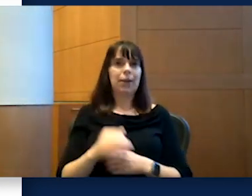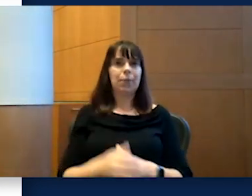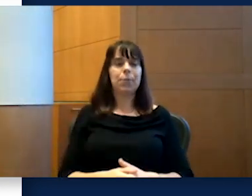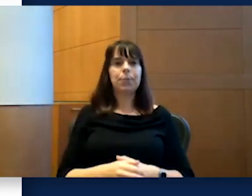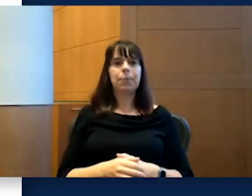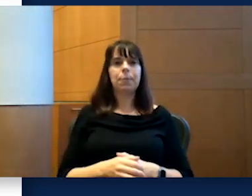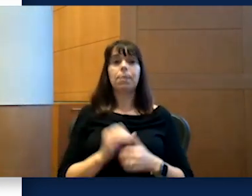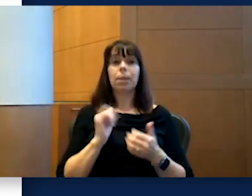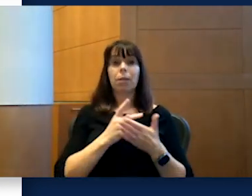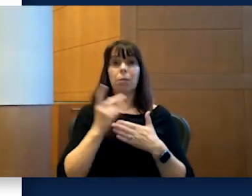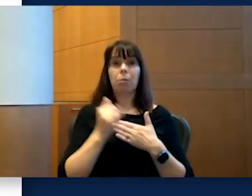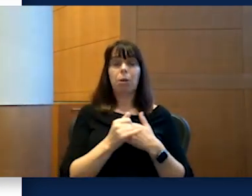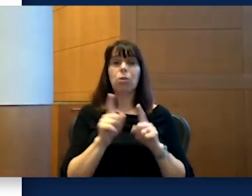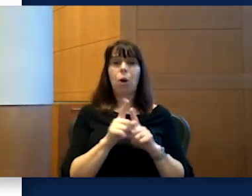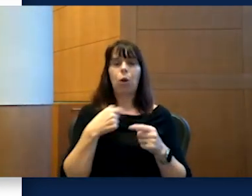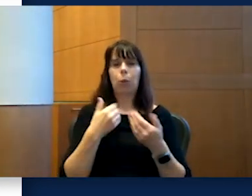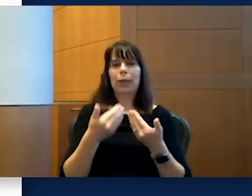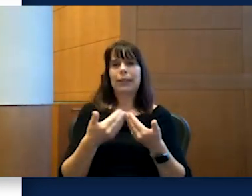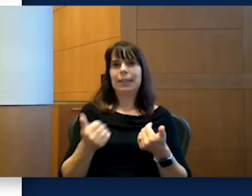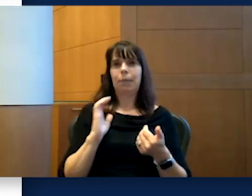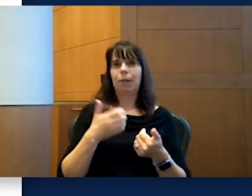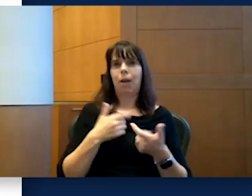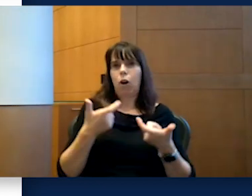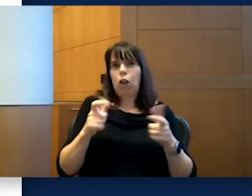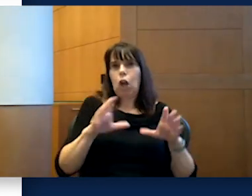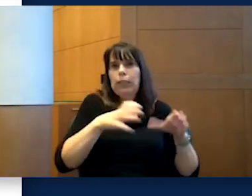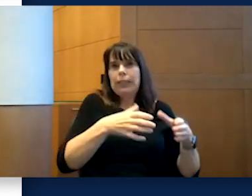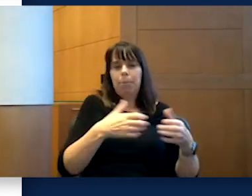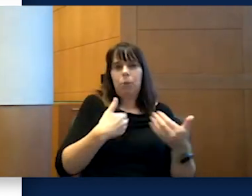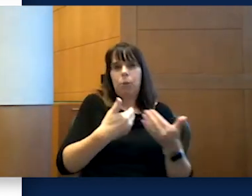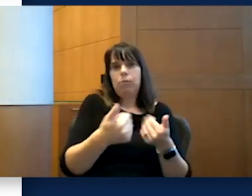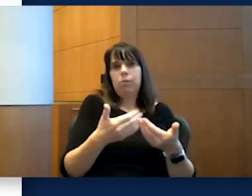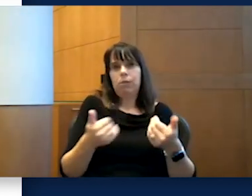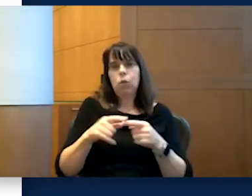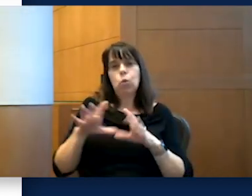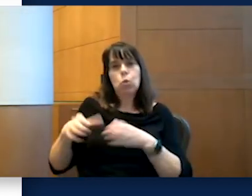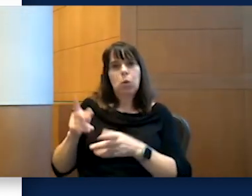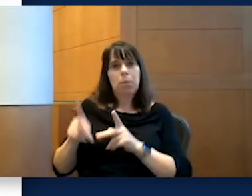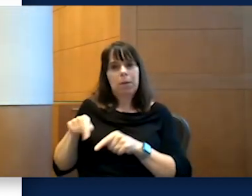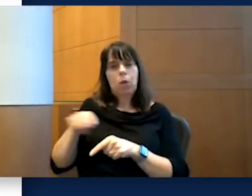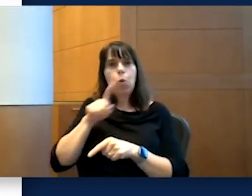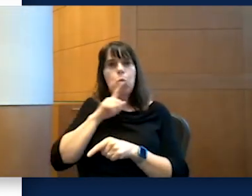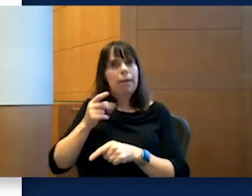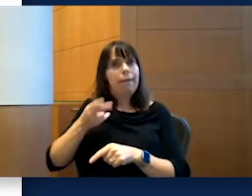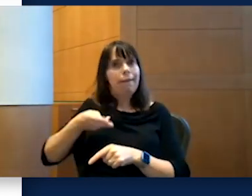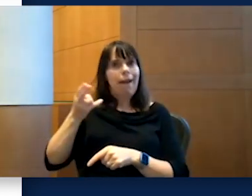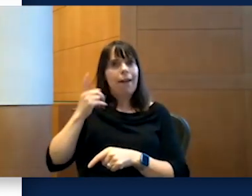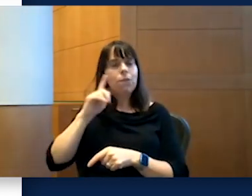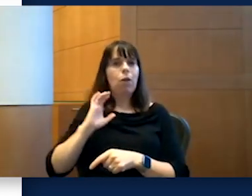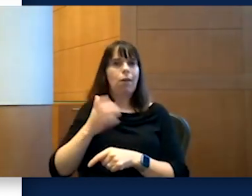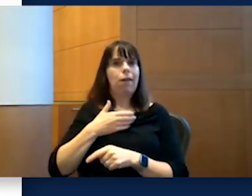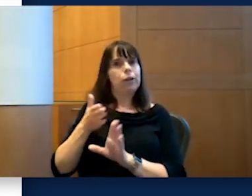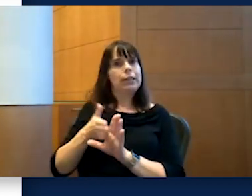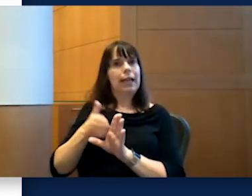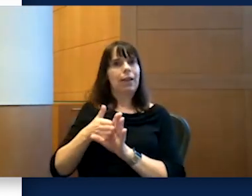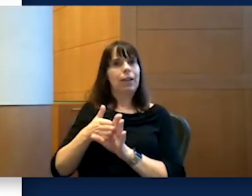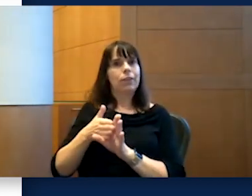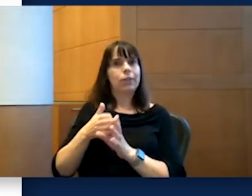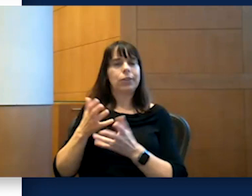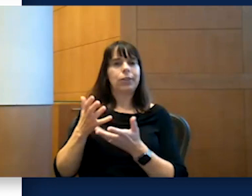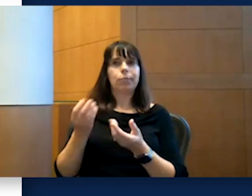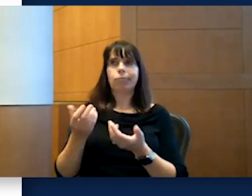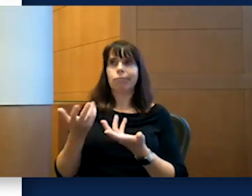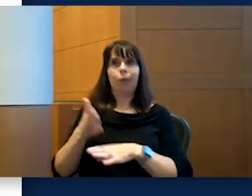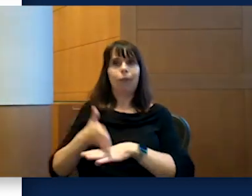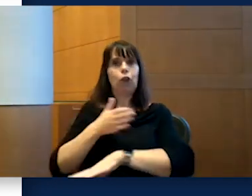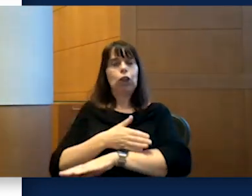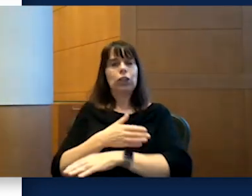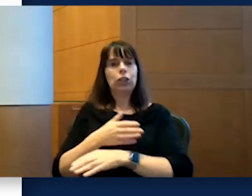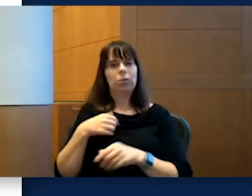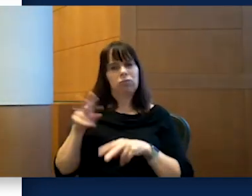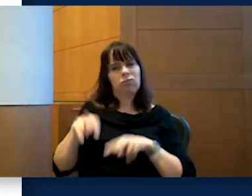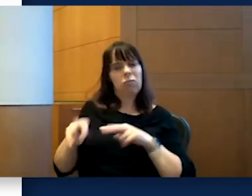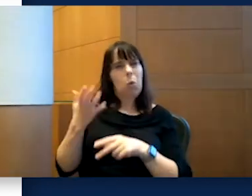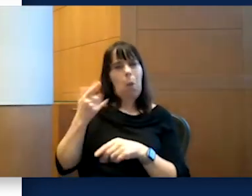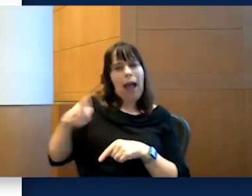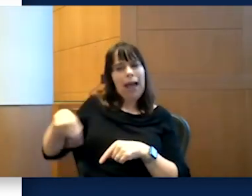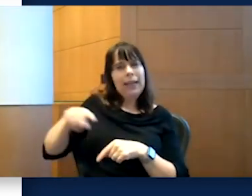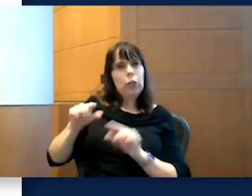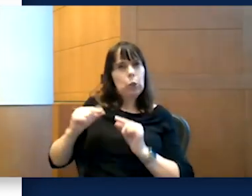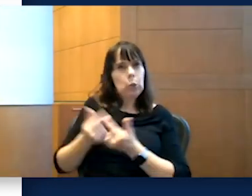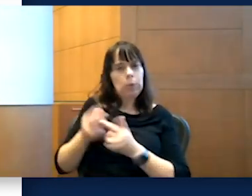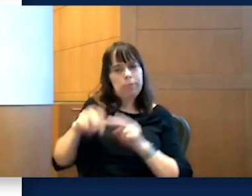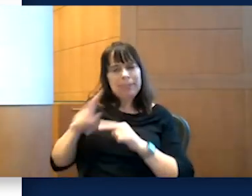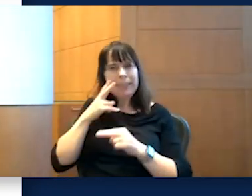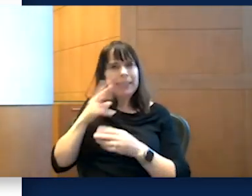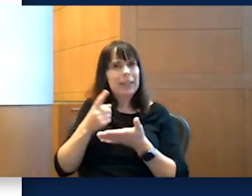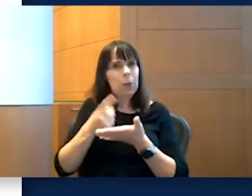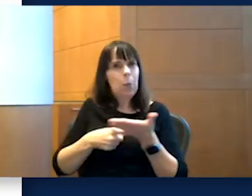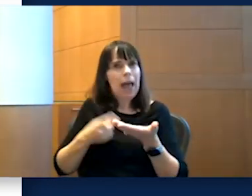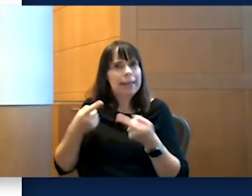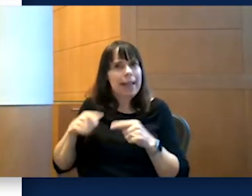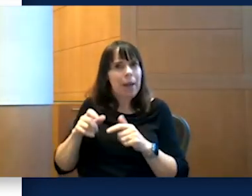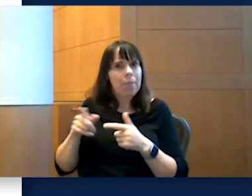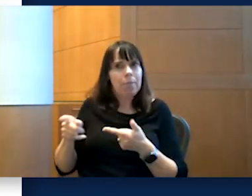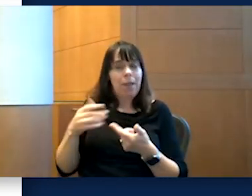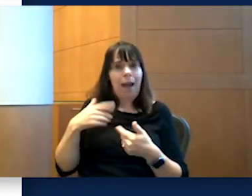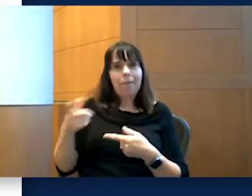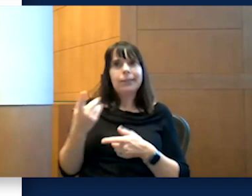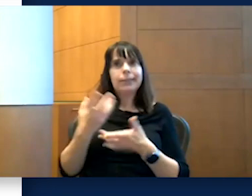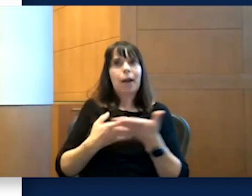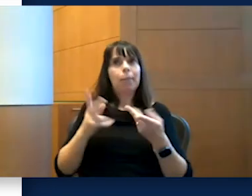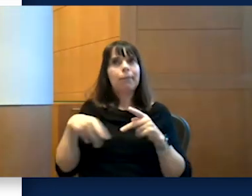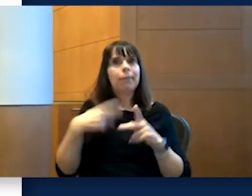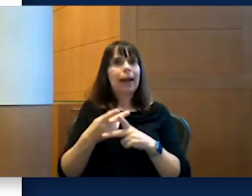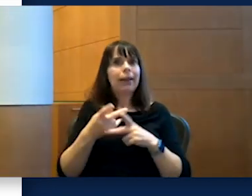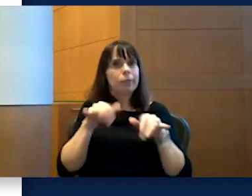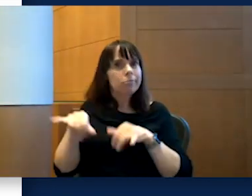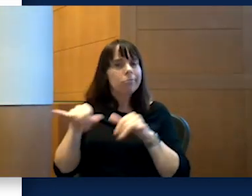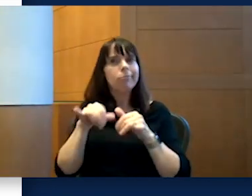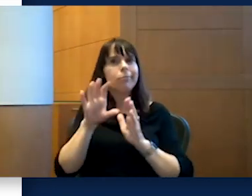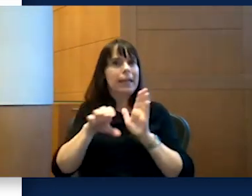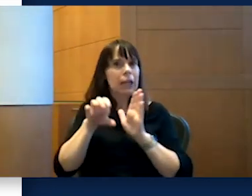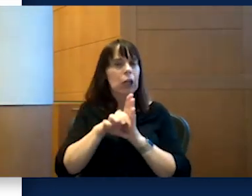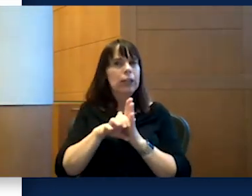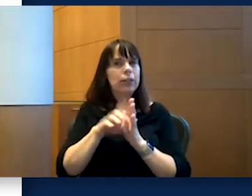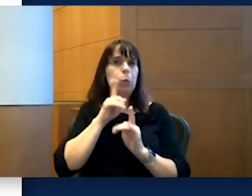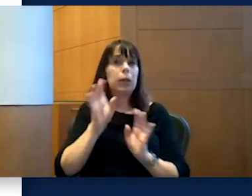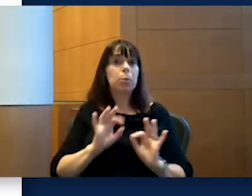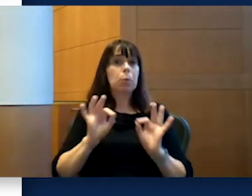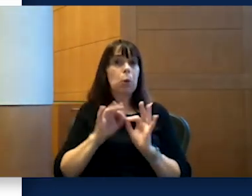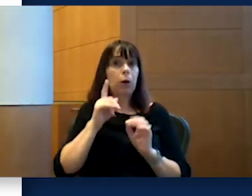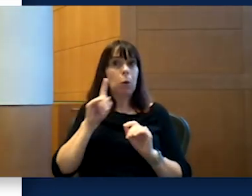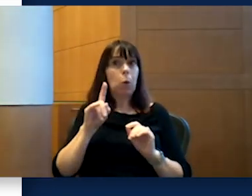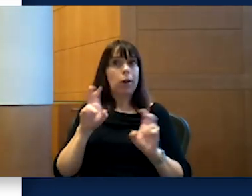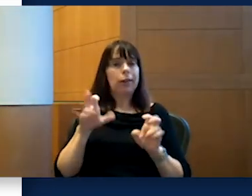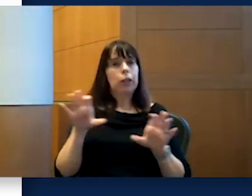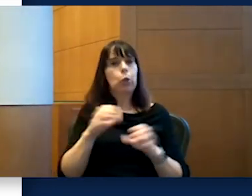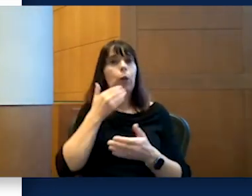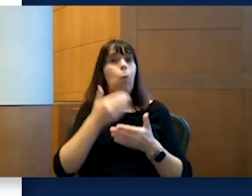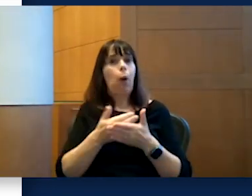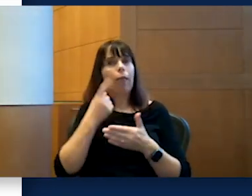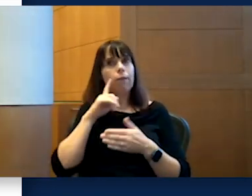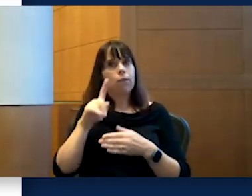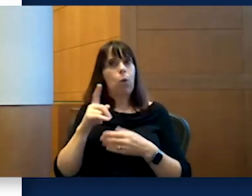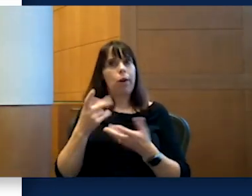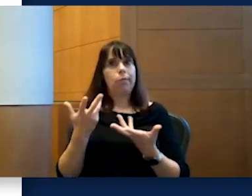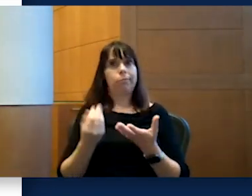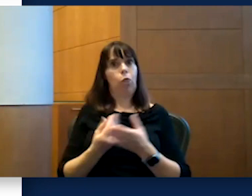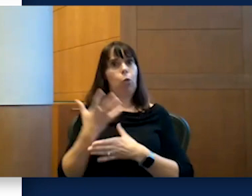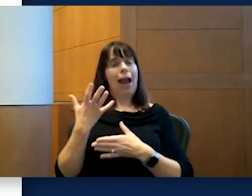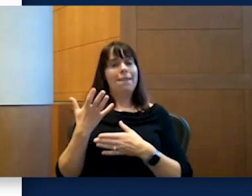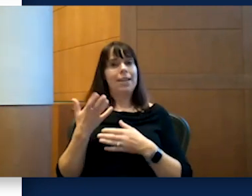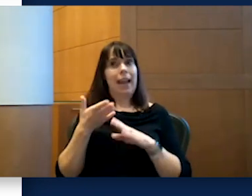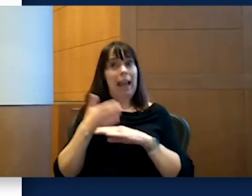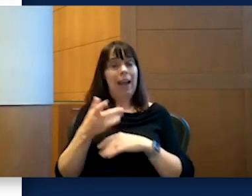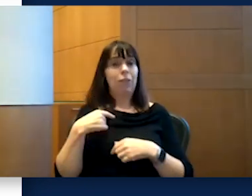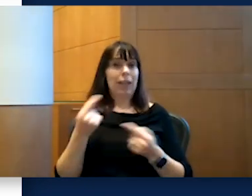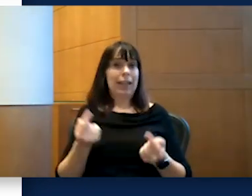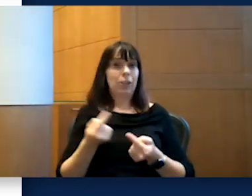Now in that project we also segmented our larger sample into a group of folks really high on our indicator of psychological flourishing. We took a really close look at that group to see if there was a prototype or some characteristics that might be really important for doing well, sort of flourishing and thriving in the years after injury.